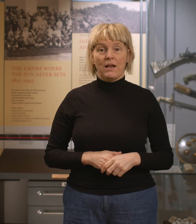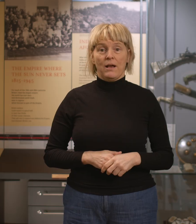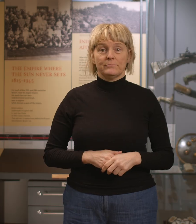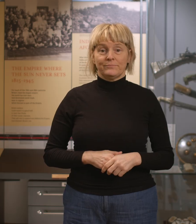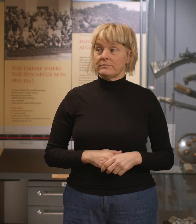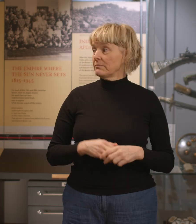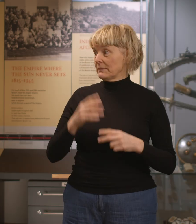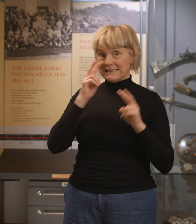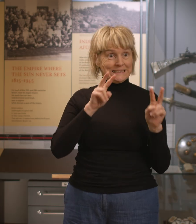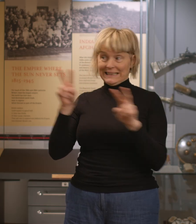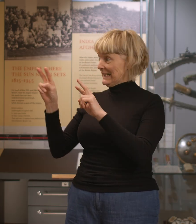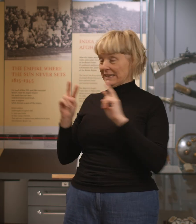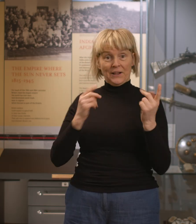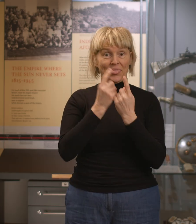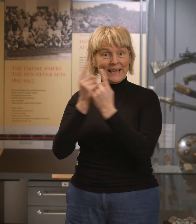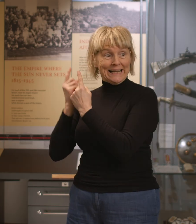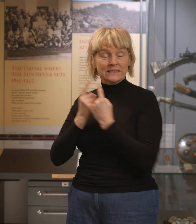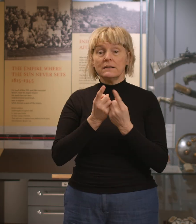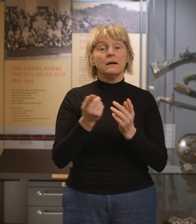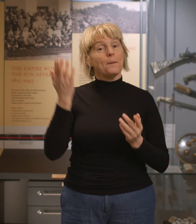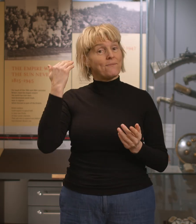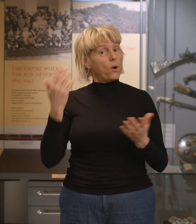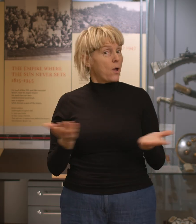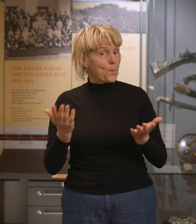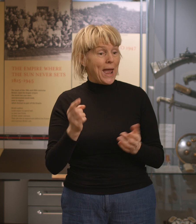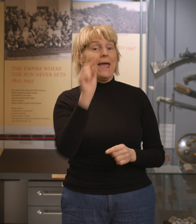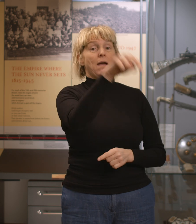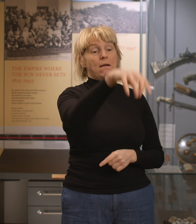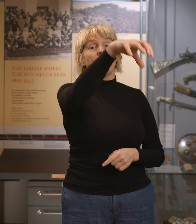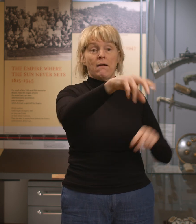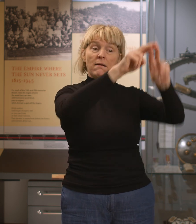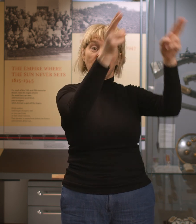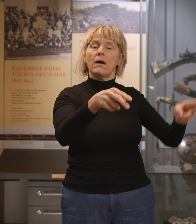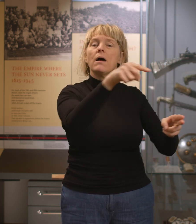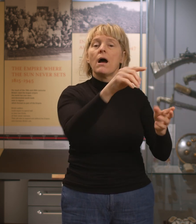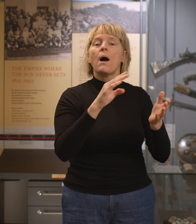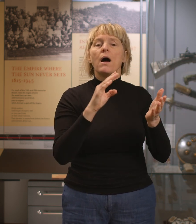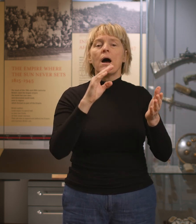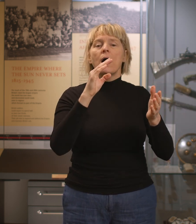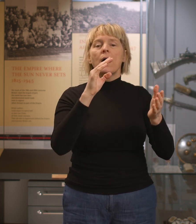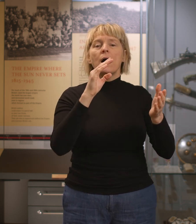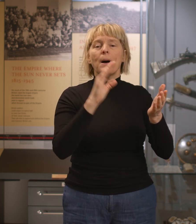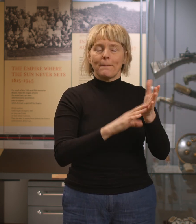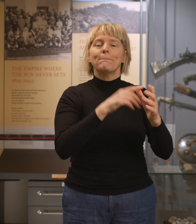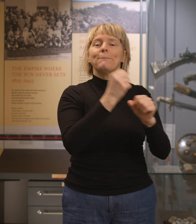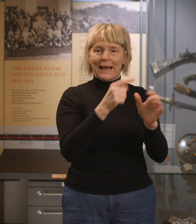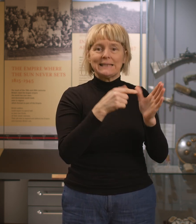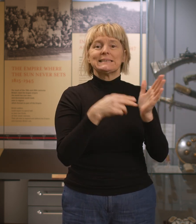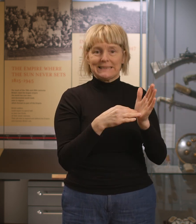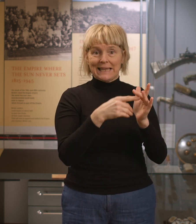The collections you see here were put on display in 2006, before which they could be seen at The Magazine,